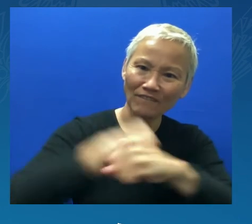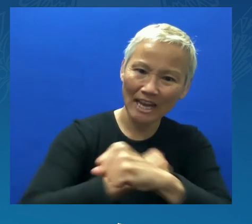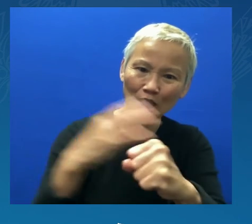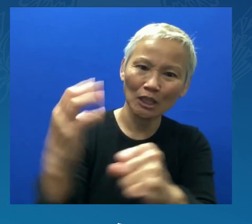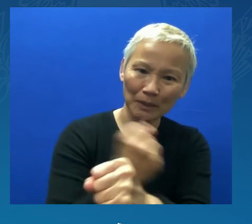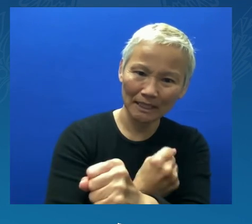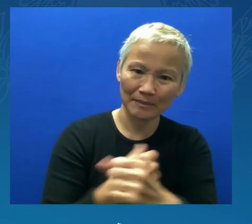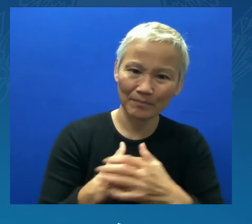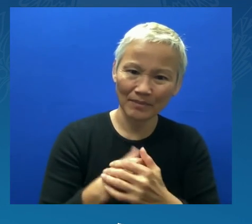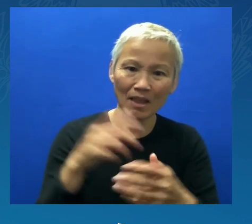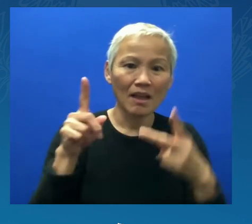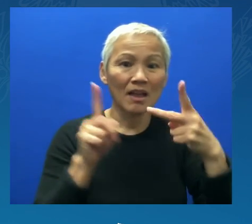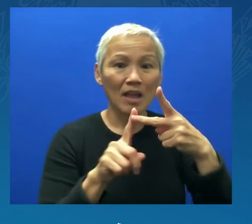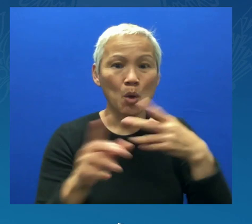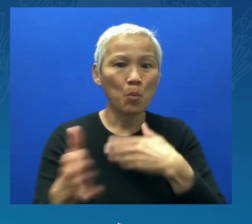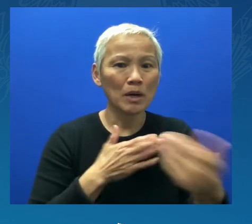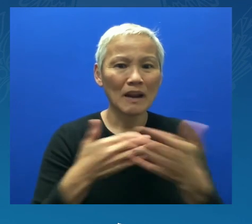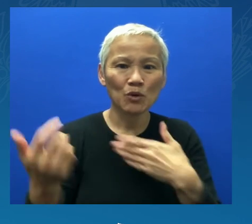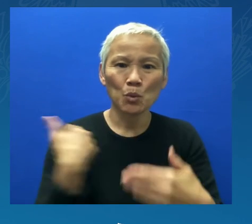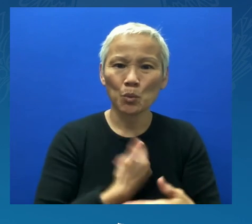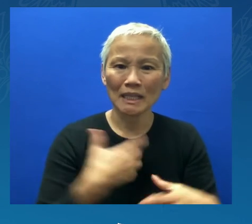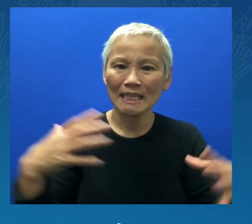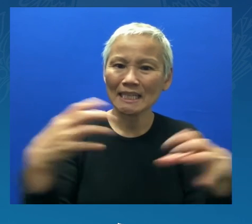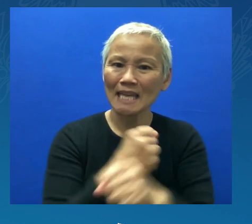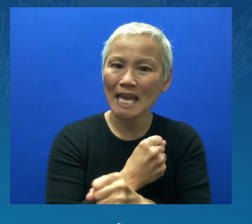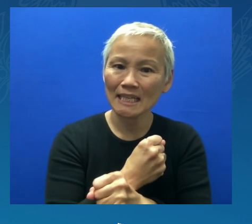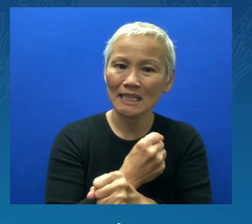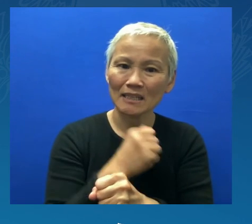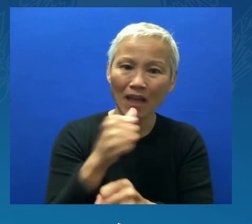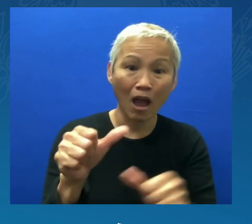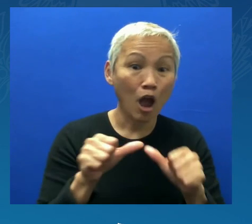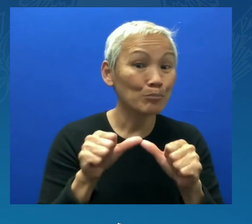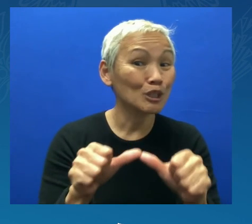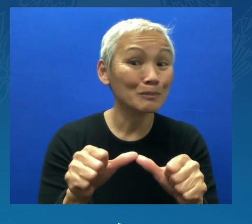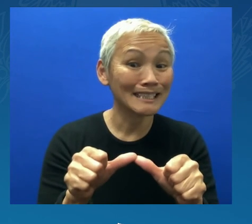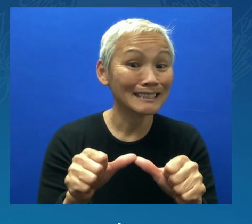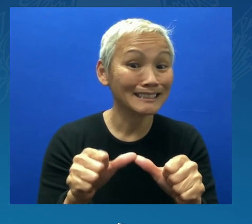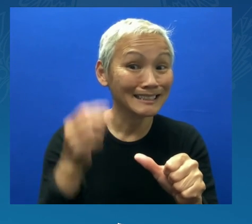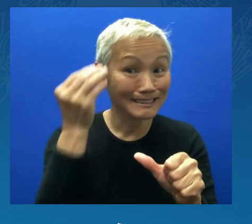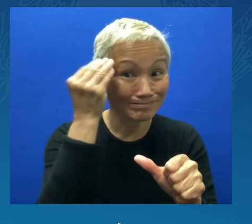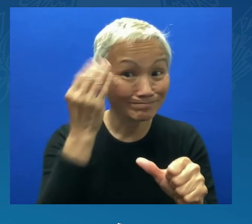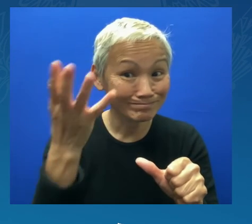they will not be permanent. It's the nature of it.